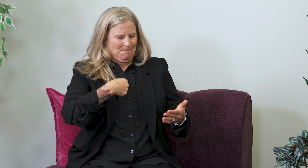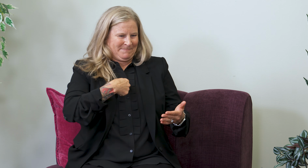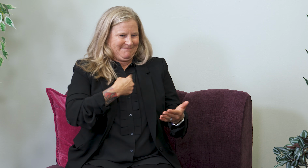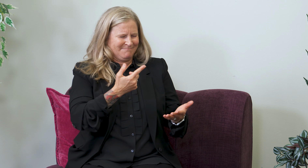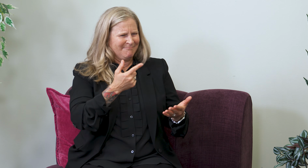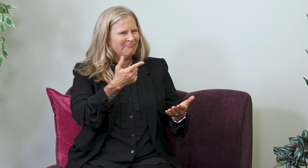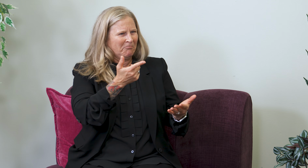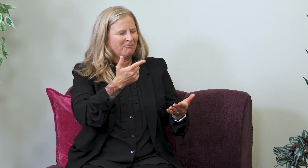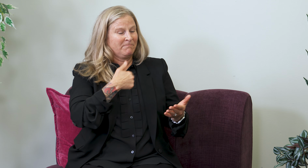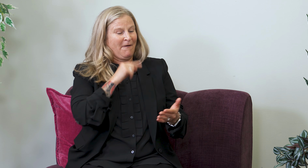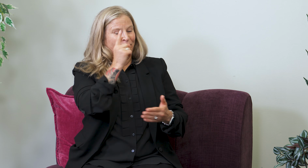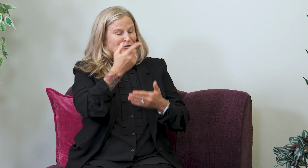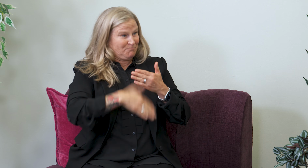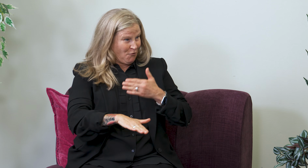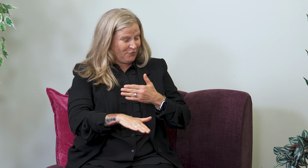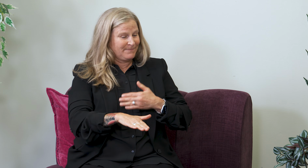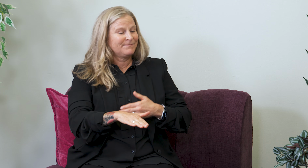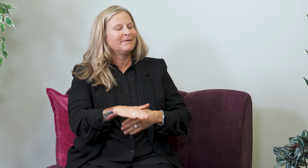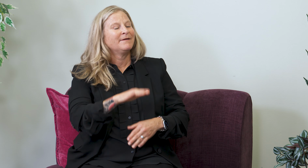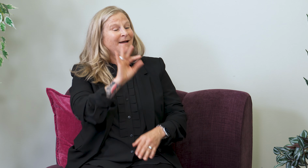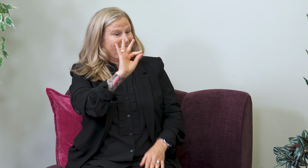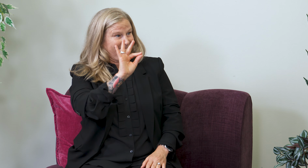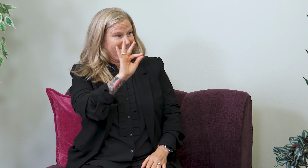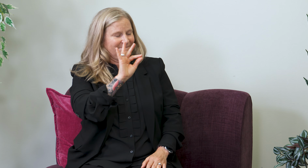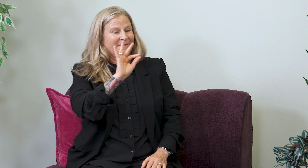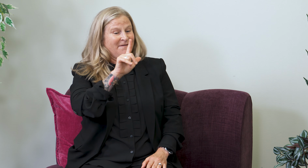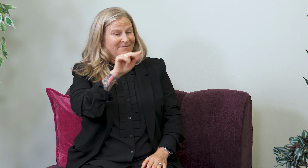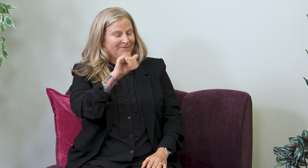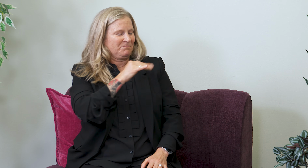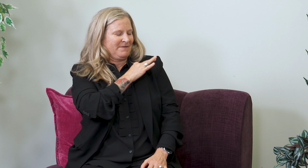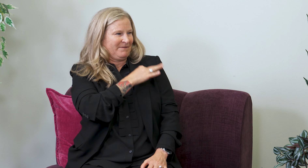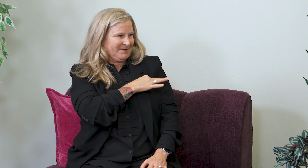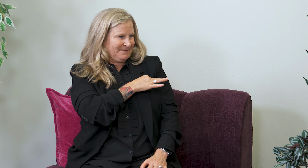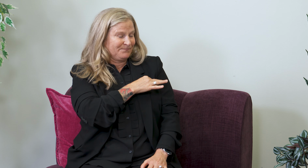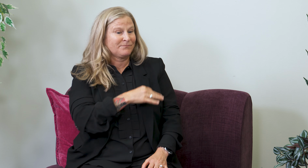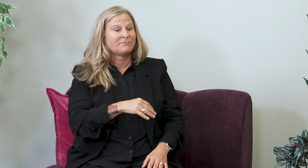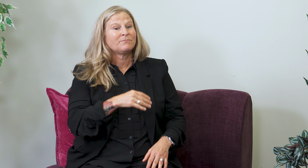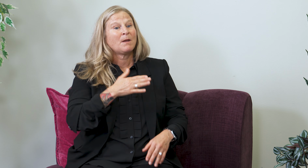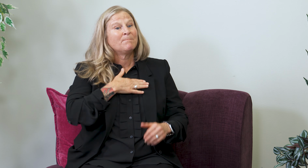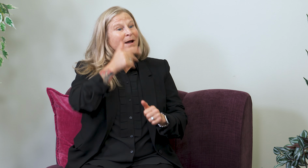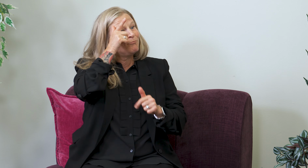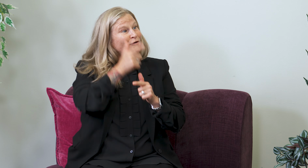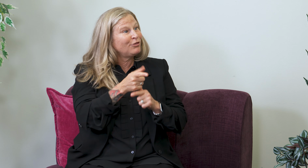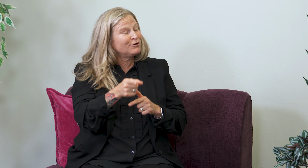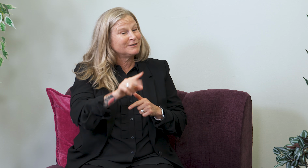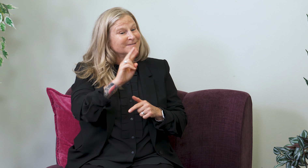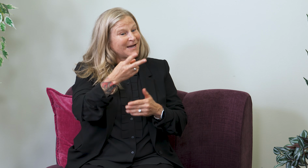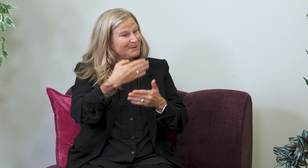So my parents knew that they had me. I was the first born. My name was Flavia, so “F”,